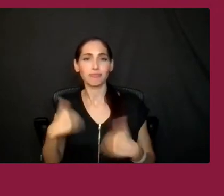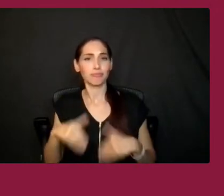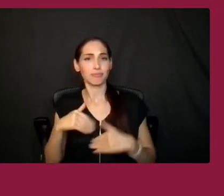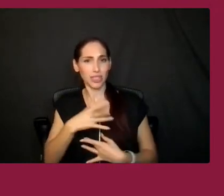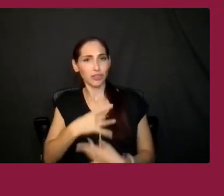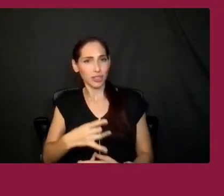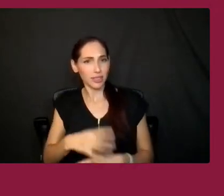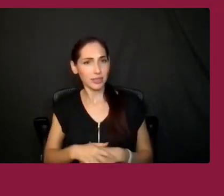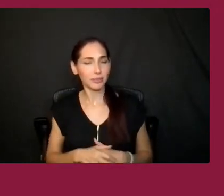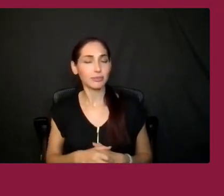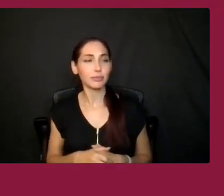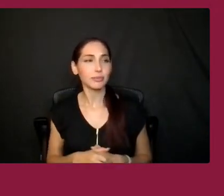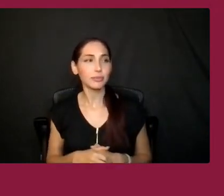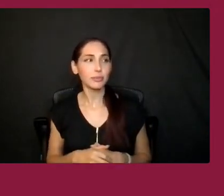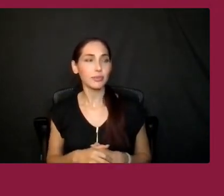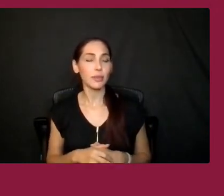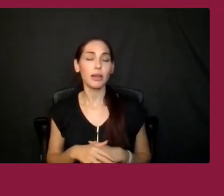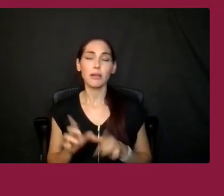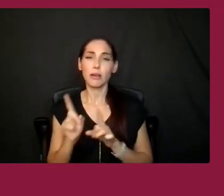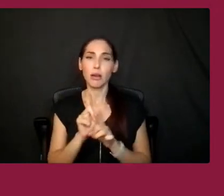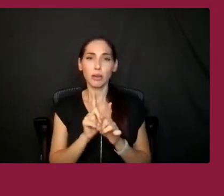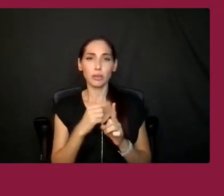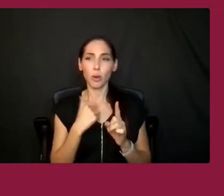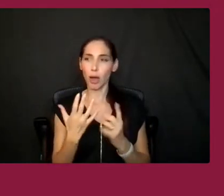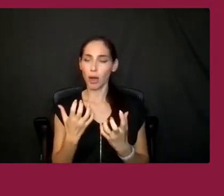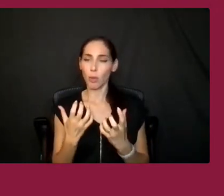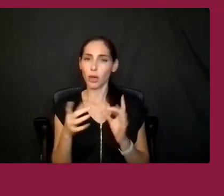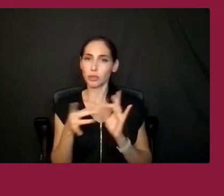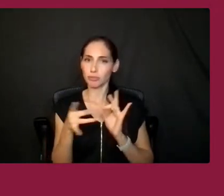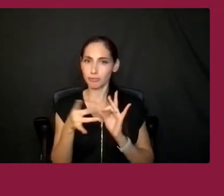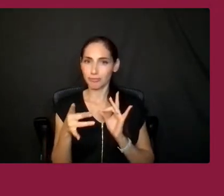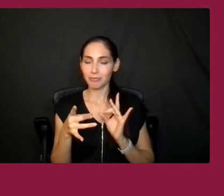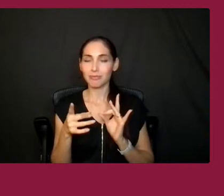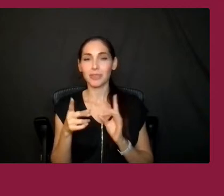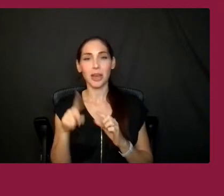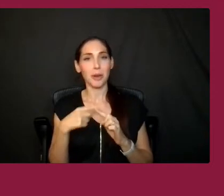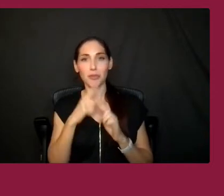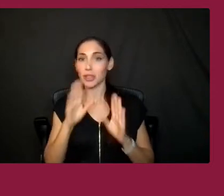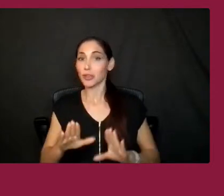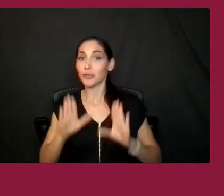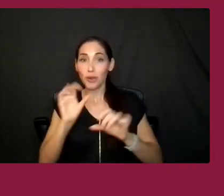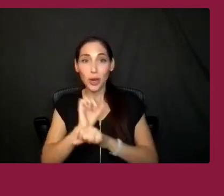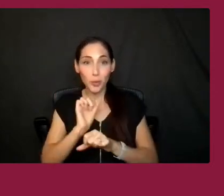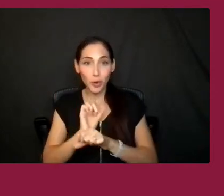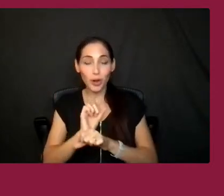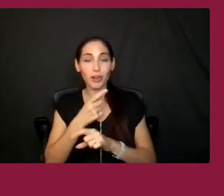And I also want to note another, some really great work that Antelope Valley College is doing,